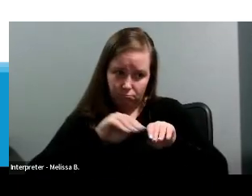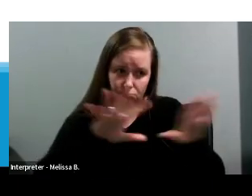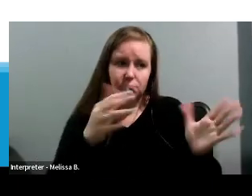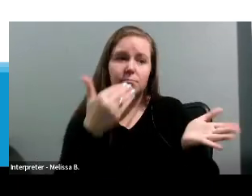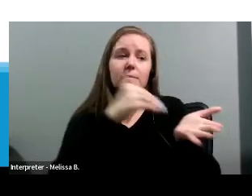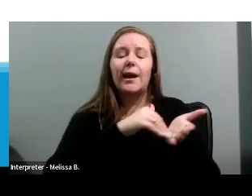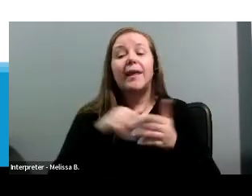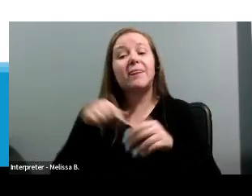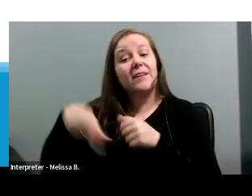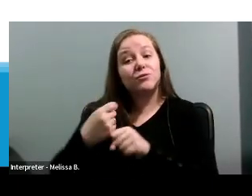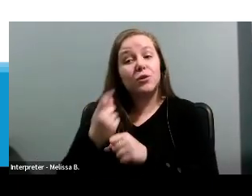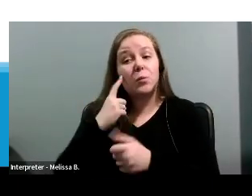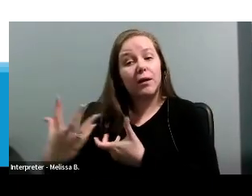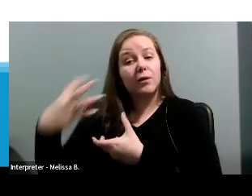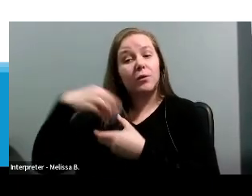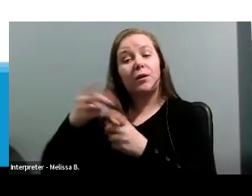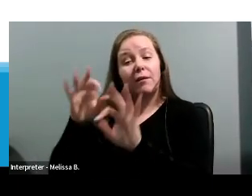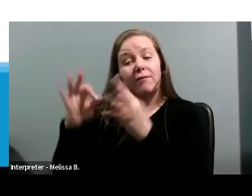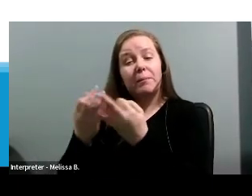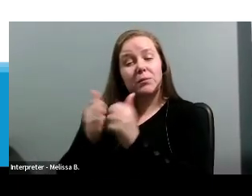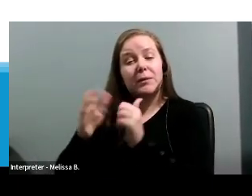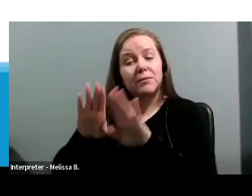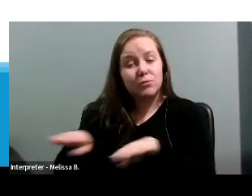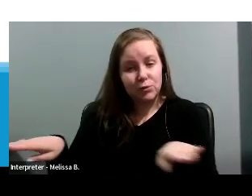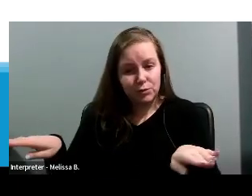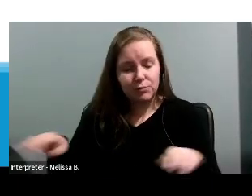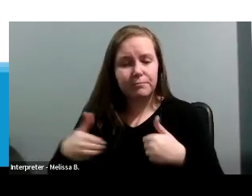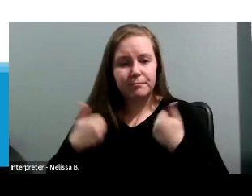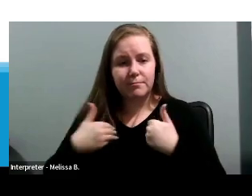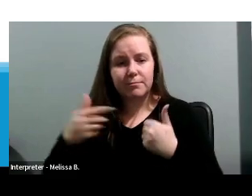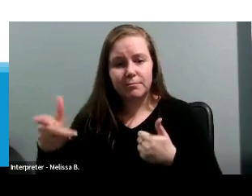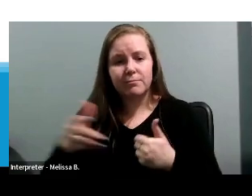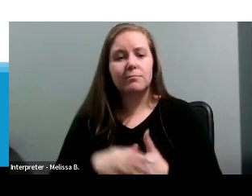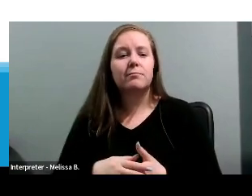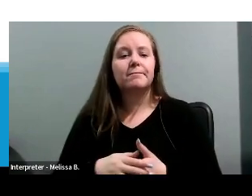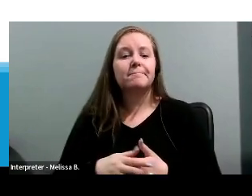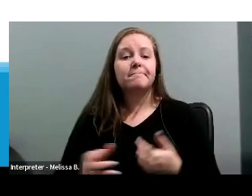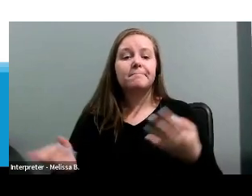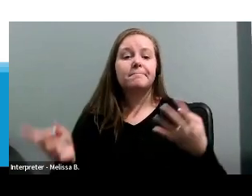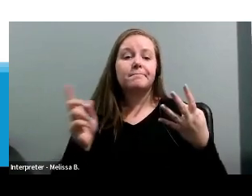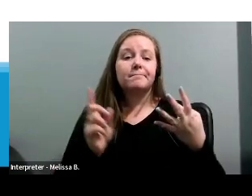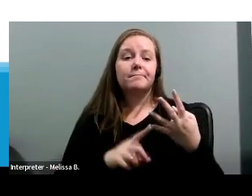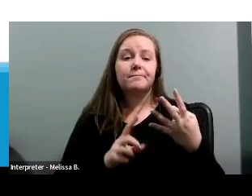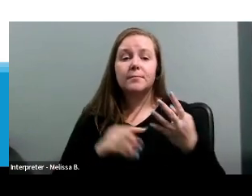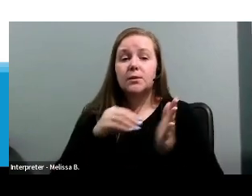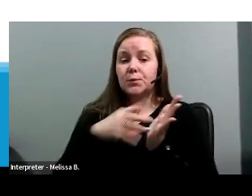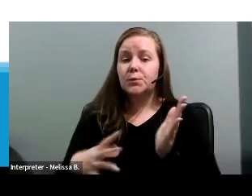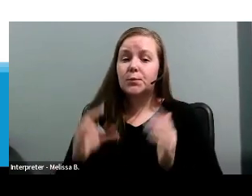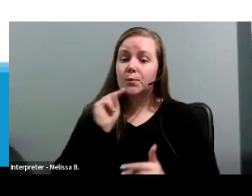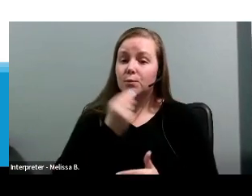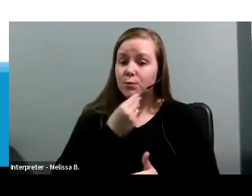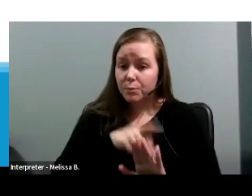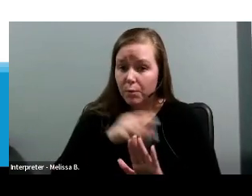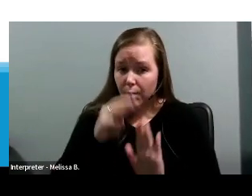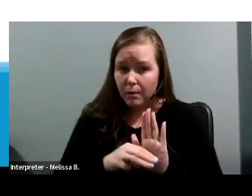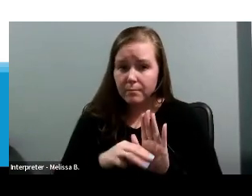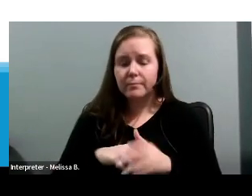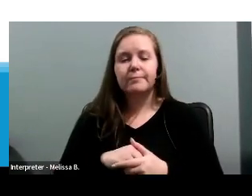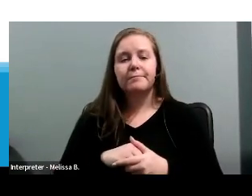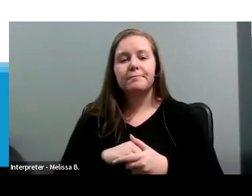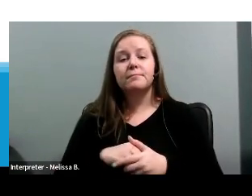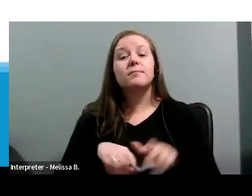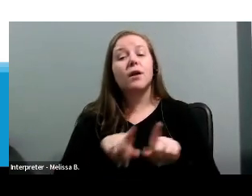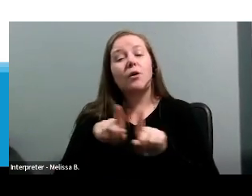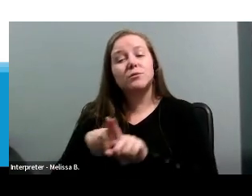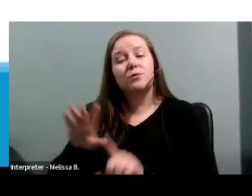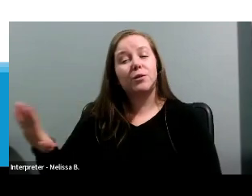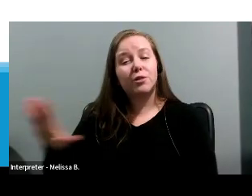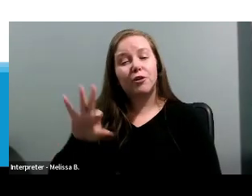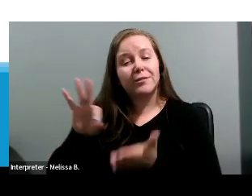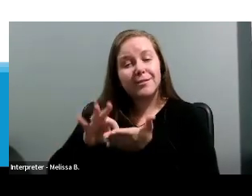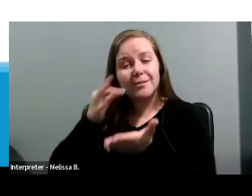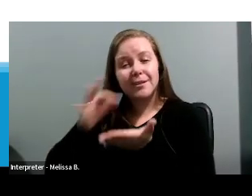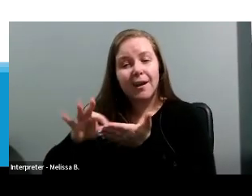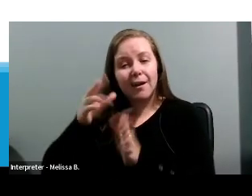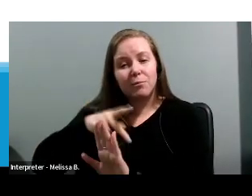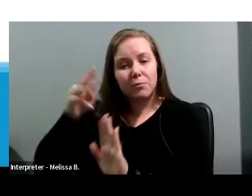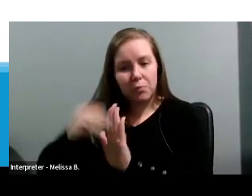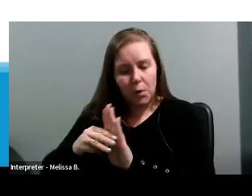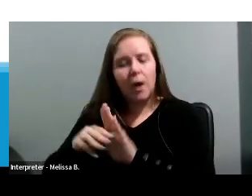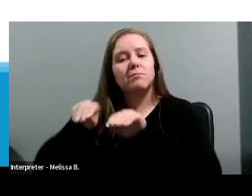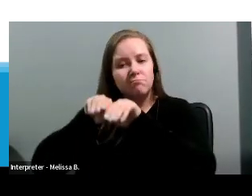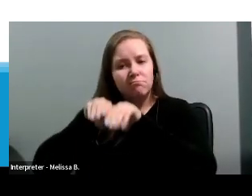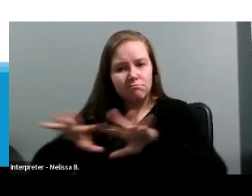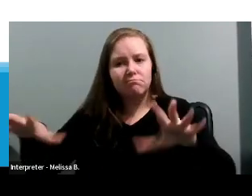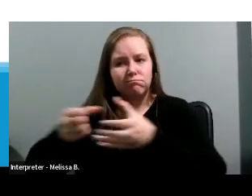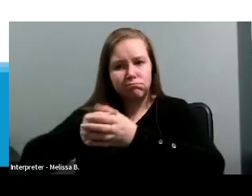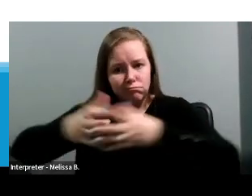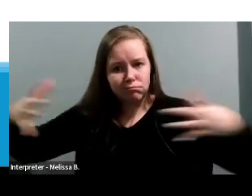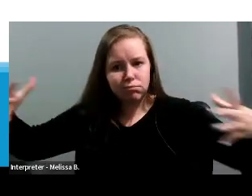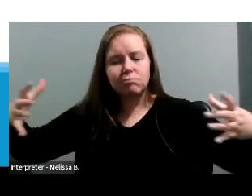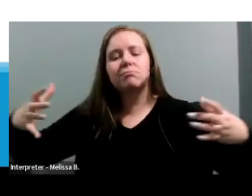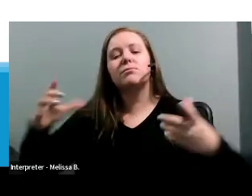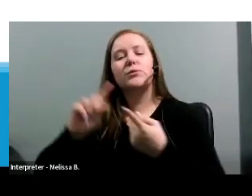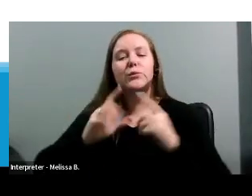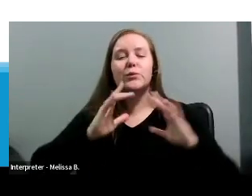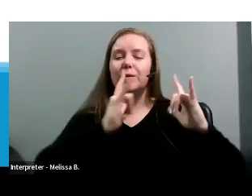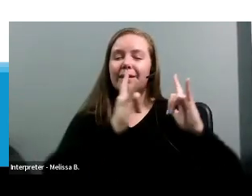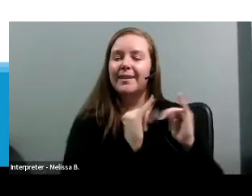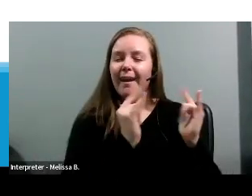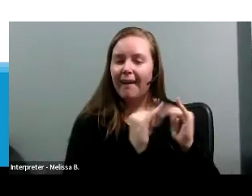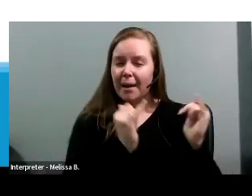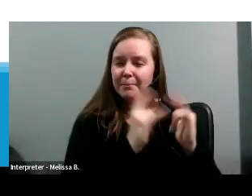Melissa Wong (she/her), SPT: There's, as I mentioned, the expansion of the student nutrition program to all schools, and also they're expanding the SNAC program, to, the camp, the city's camp programs that happen in March break in the summer.